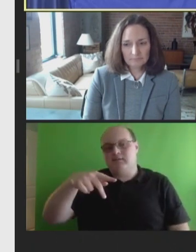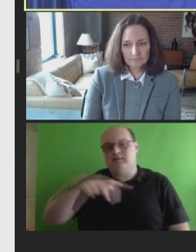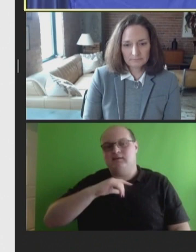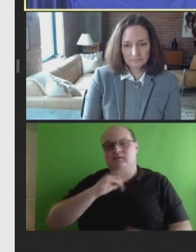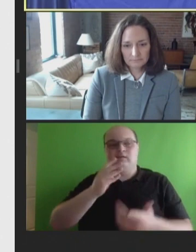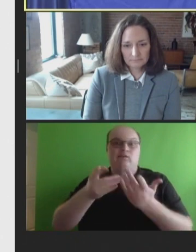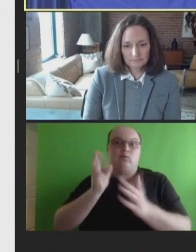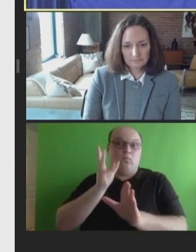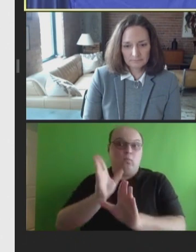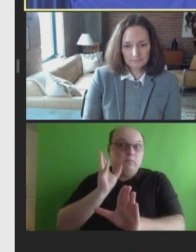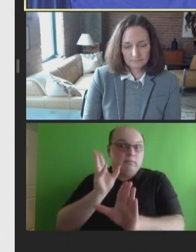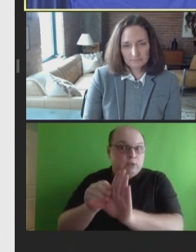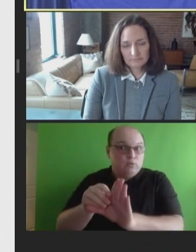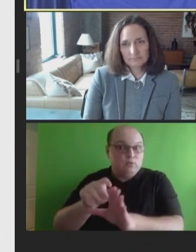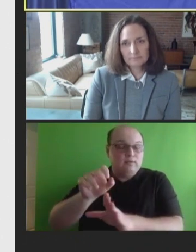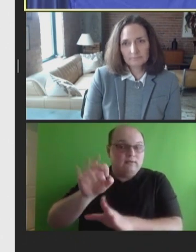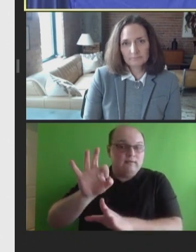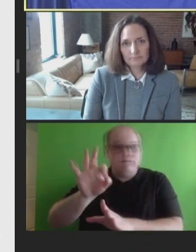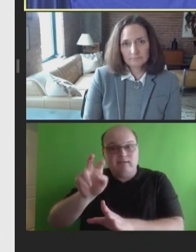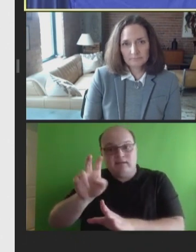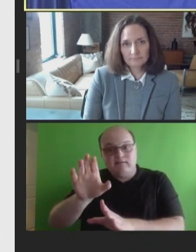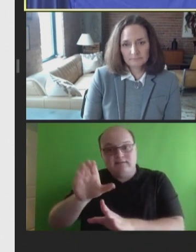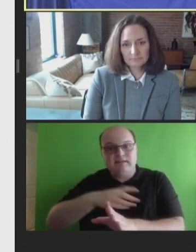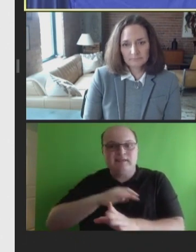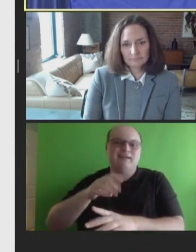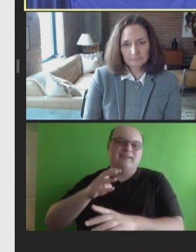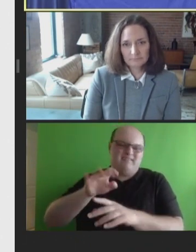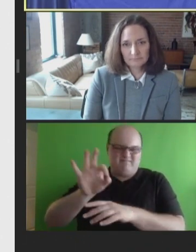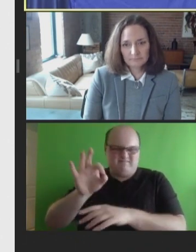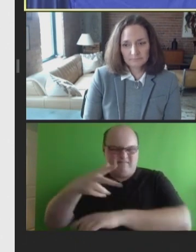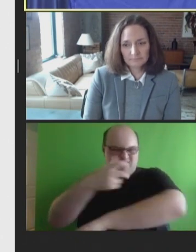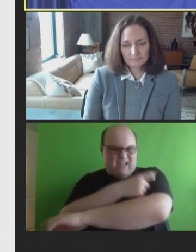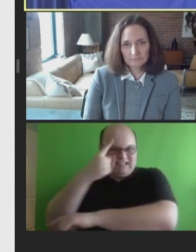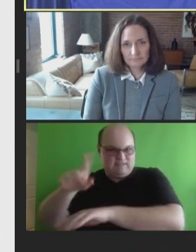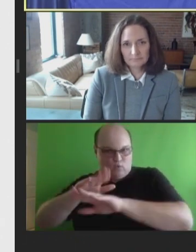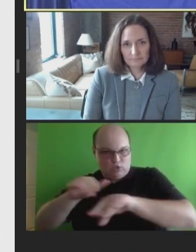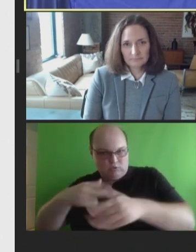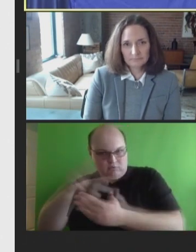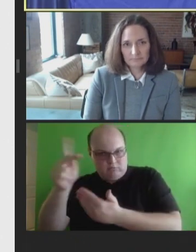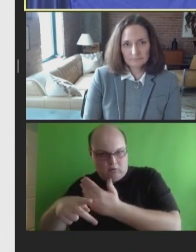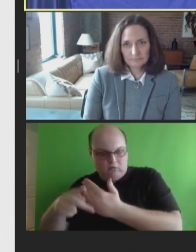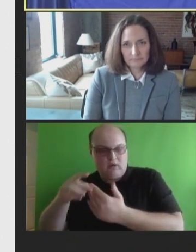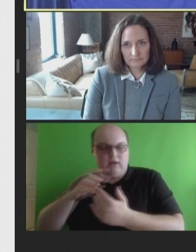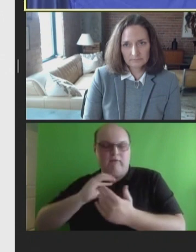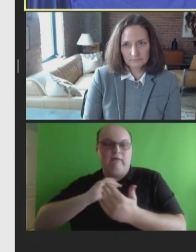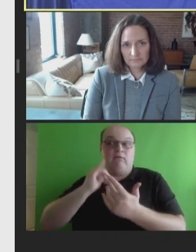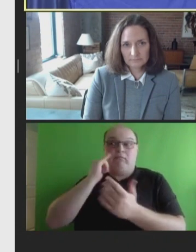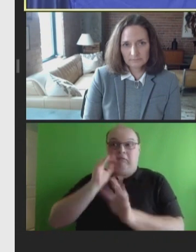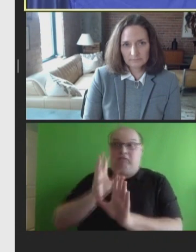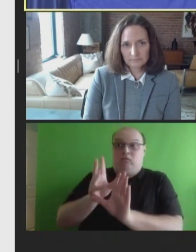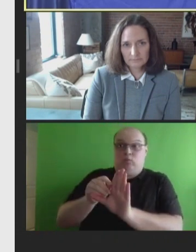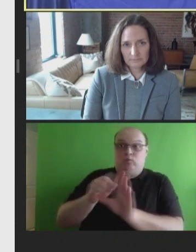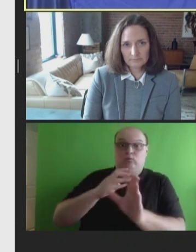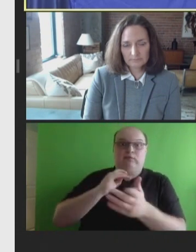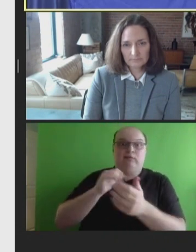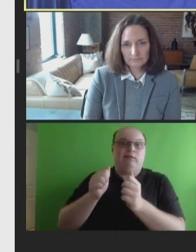included in the VFC, the Vaccines for Children program. If it is included within the Vaccines